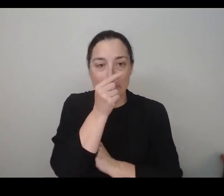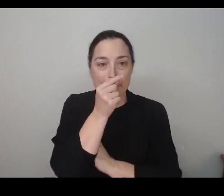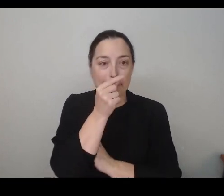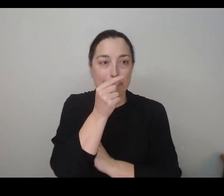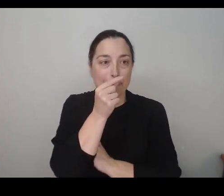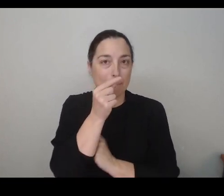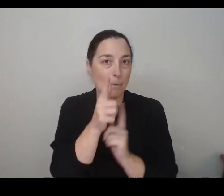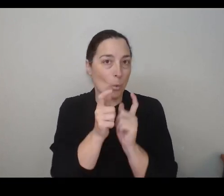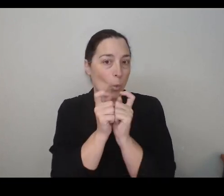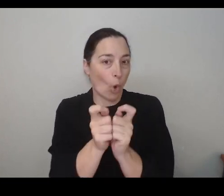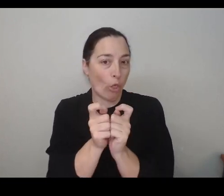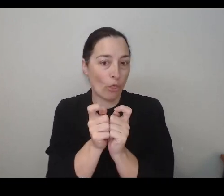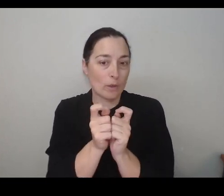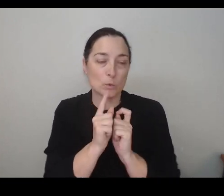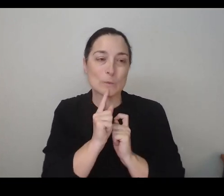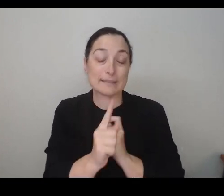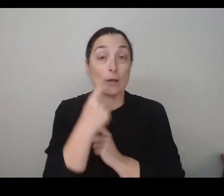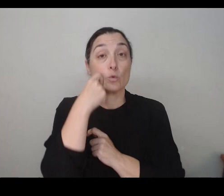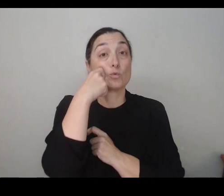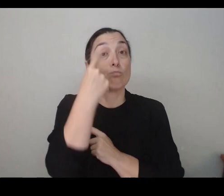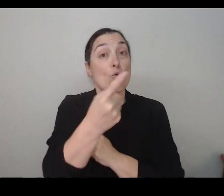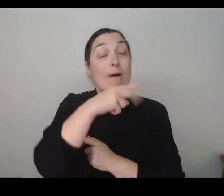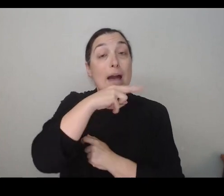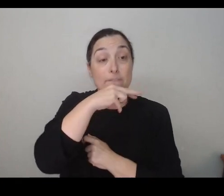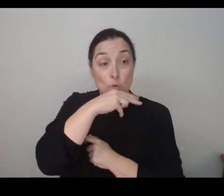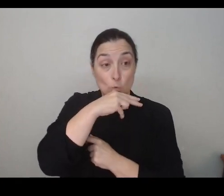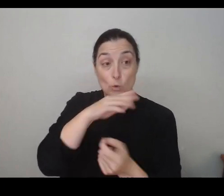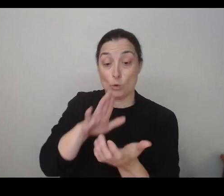that tomorrow afternoon Maureen gives a talk